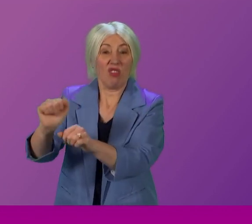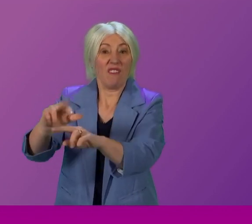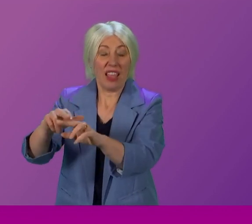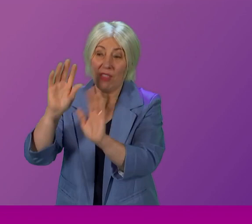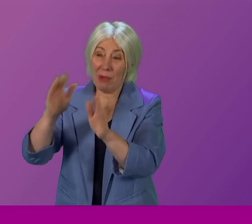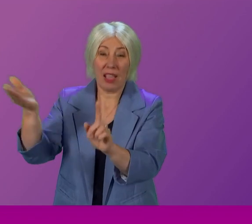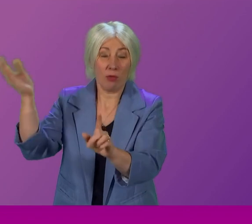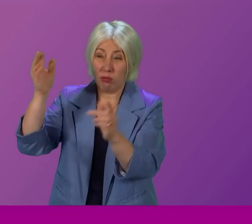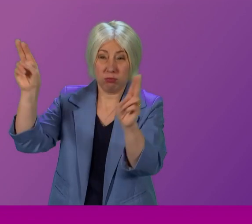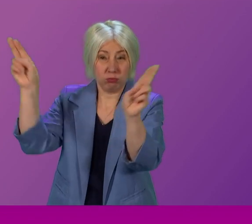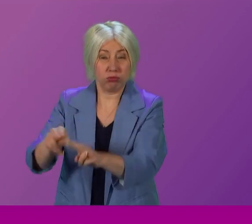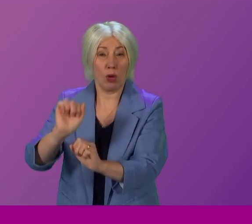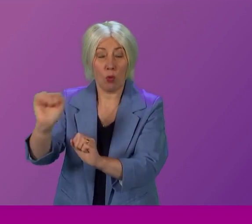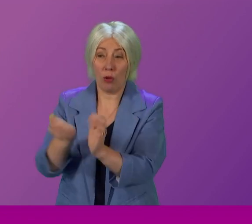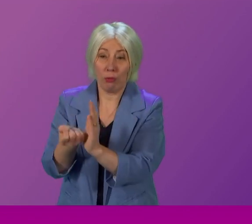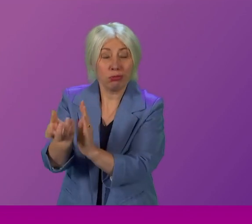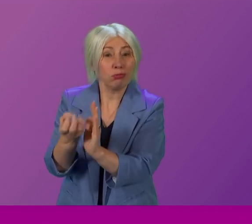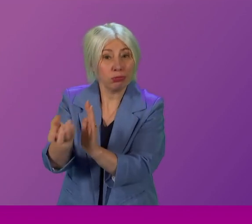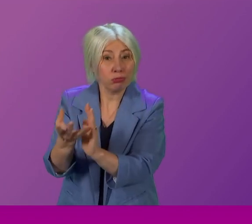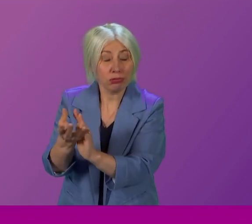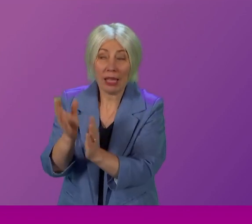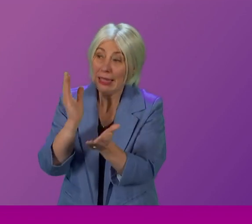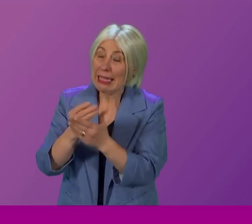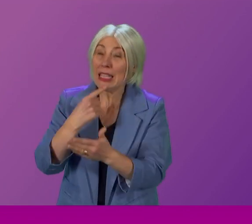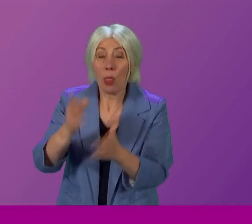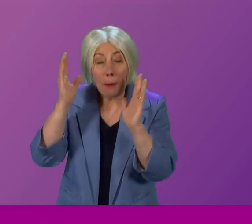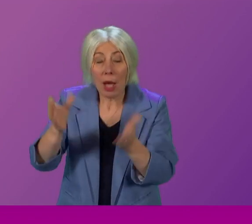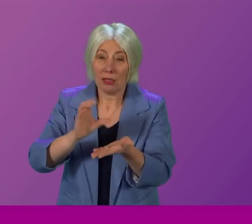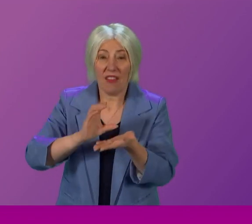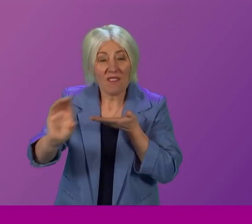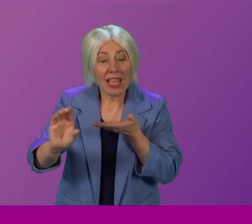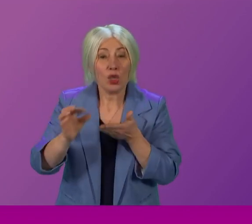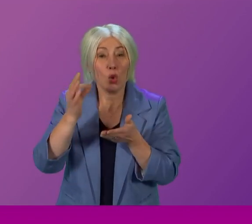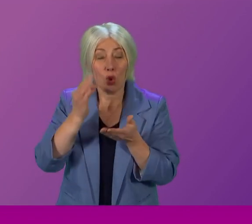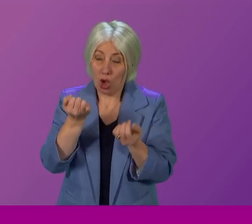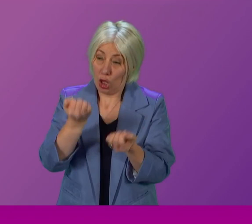and the UK Government to commit to investment in a just transition plan for the Mossmorran complex?